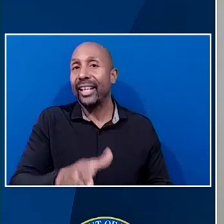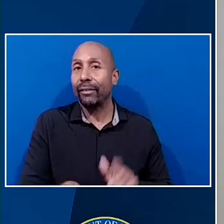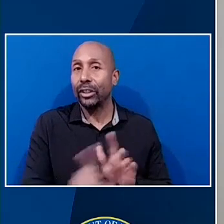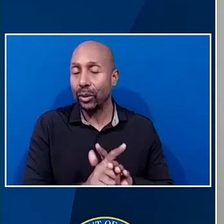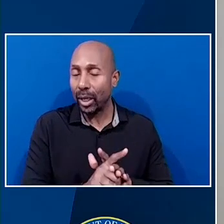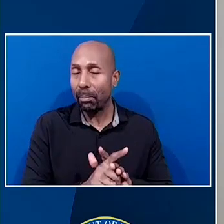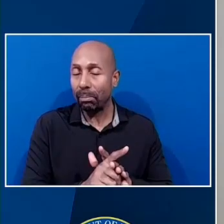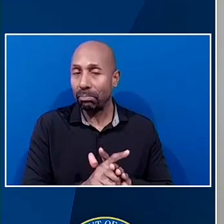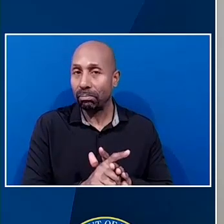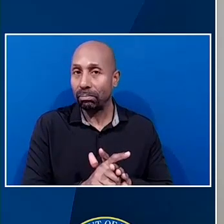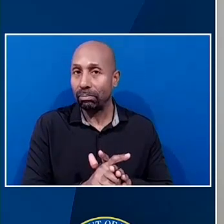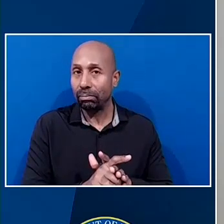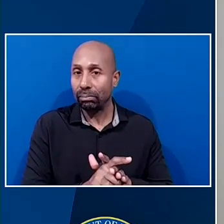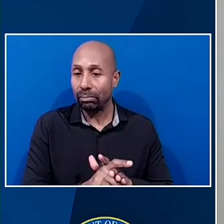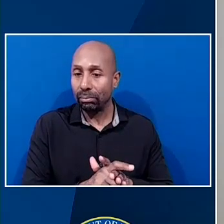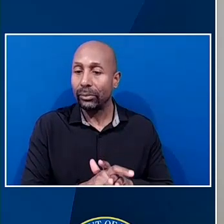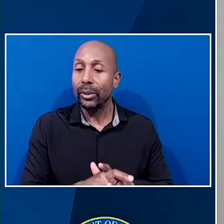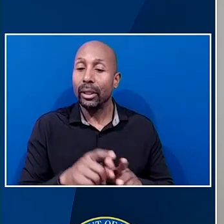part of the MPN. Is that the question?